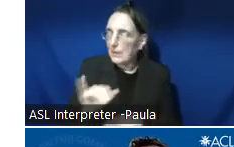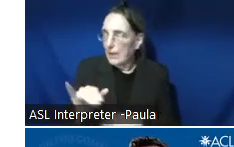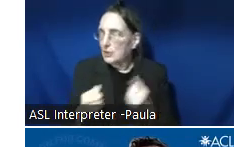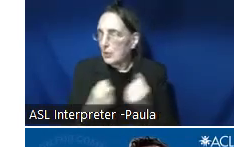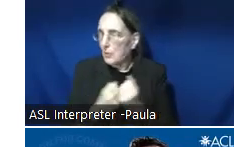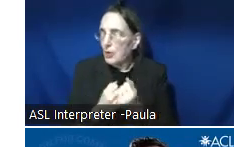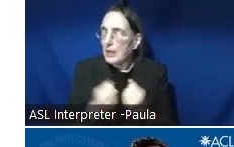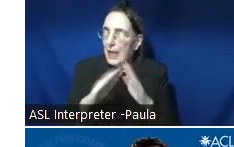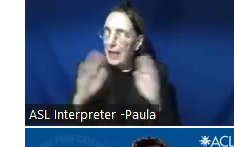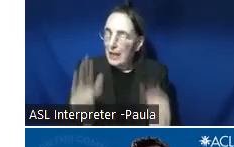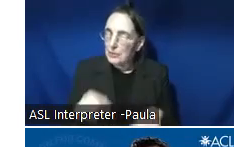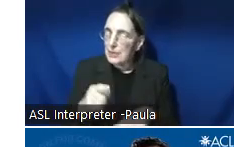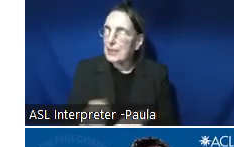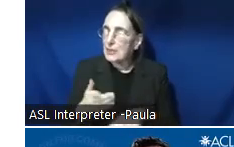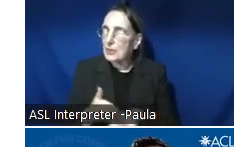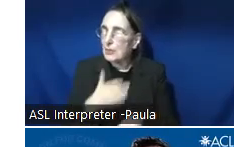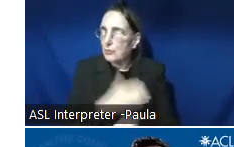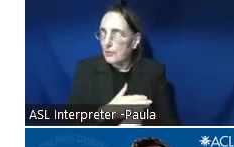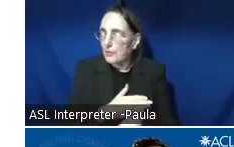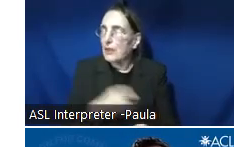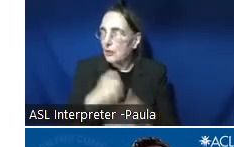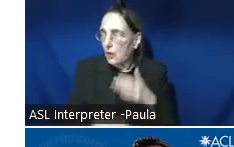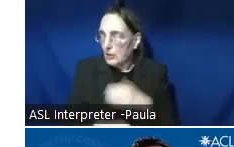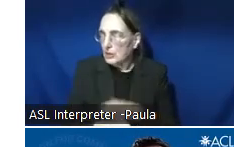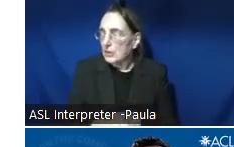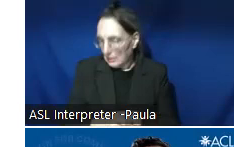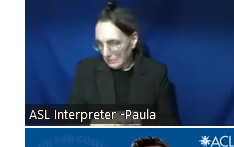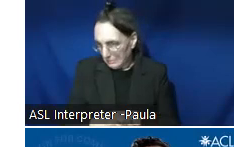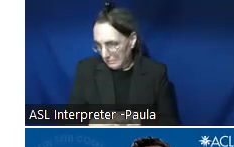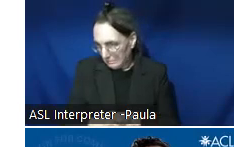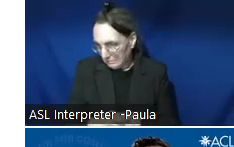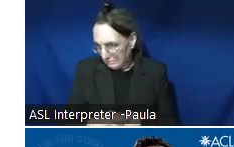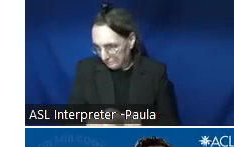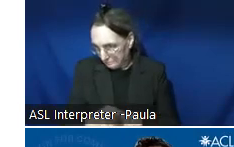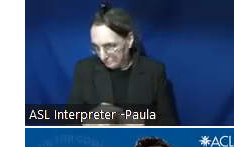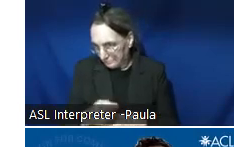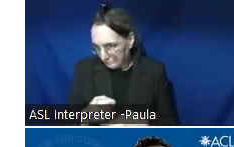improving cost-effective approaches to assisting people with disabilities and chronic and complex health conditions